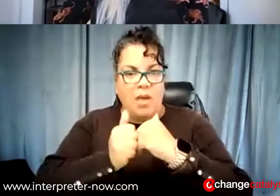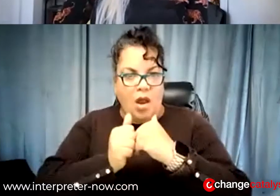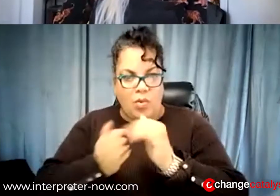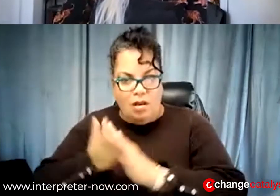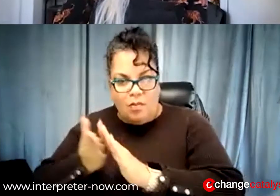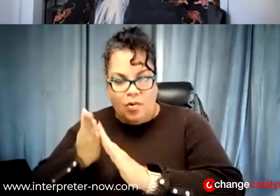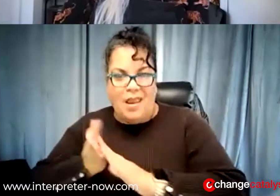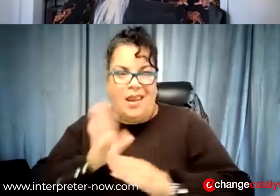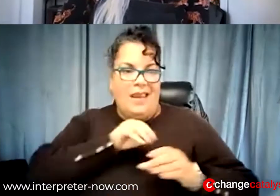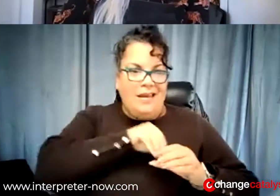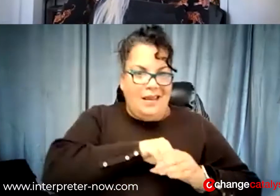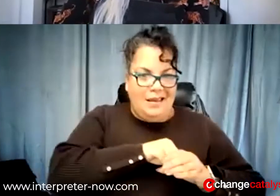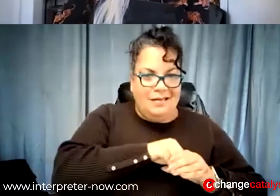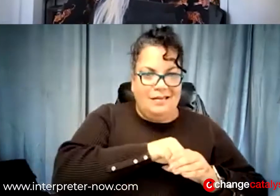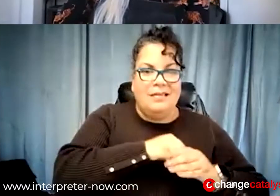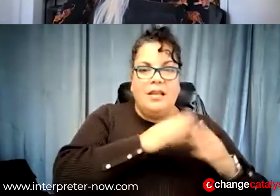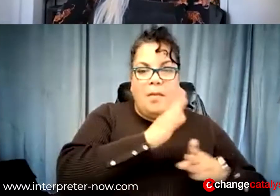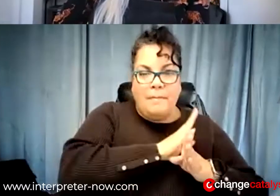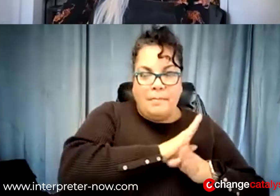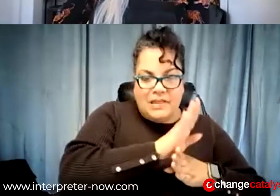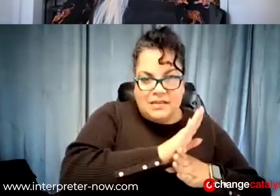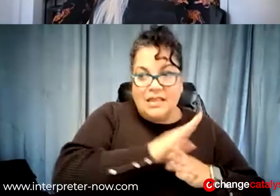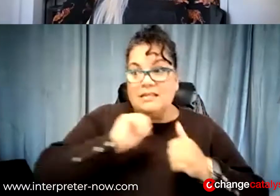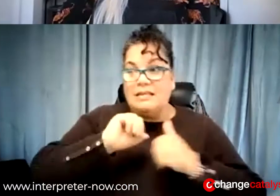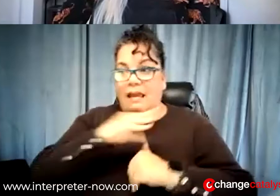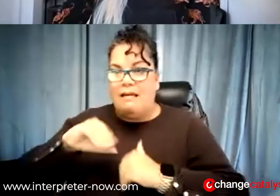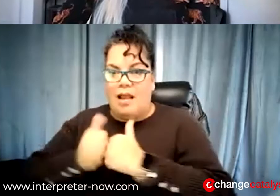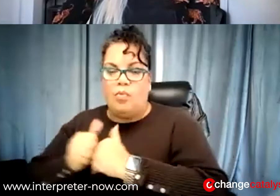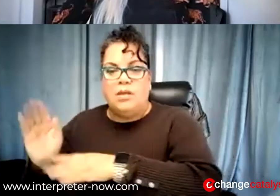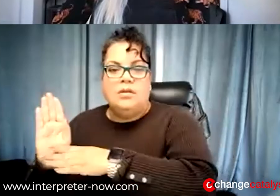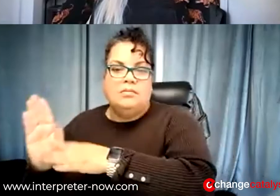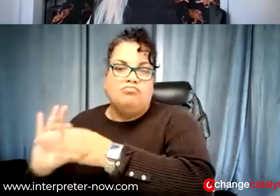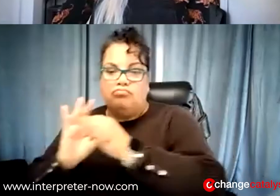that we work with our community, which is we do a very community-led kind of development